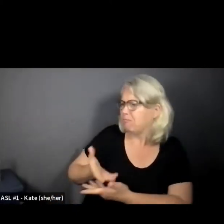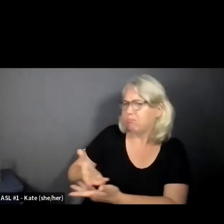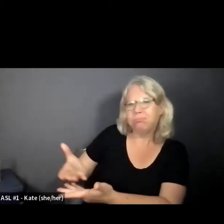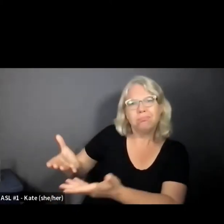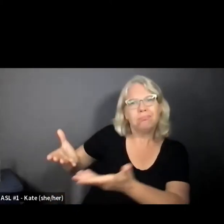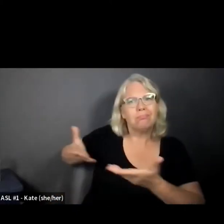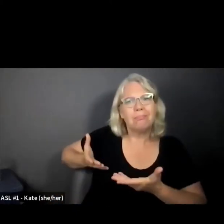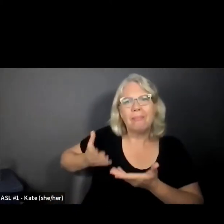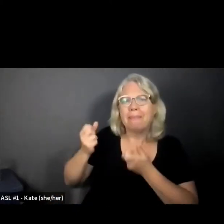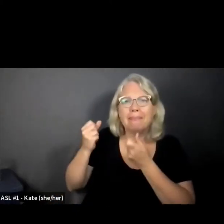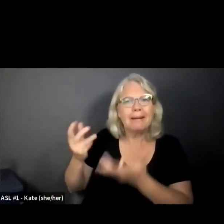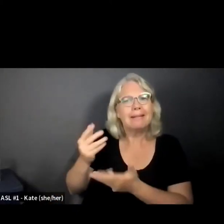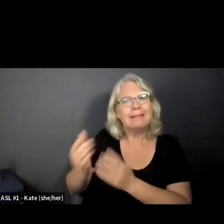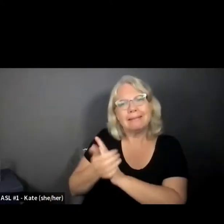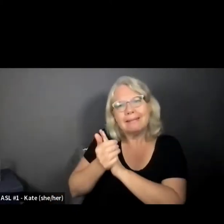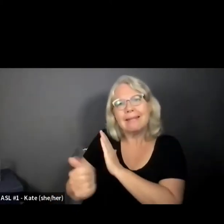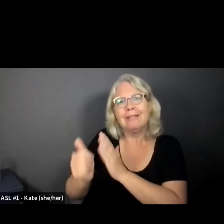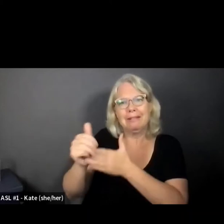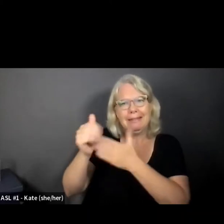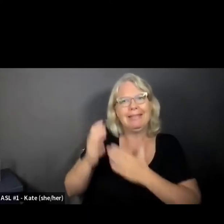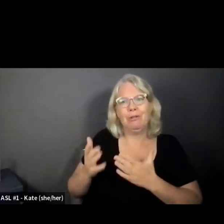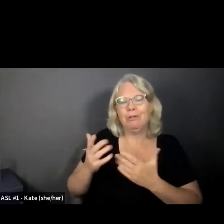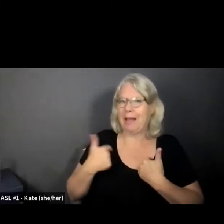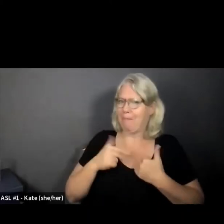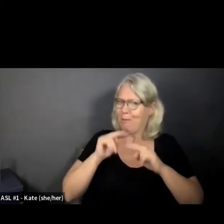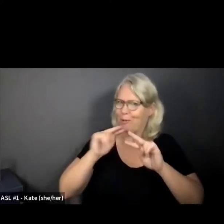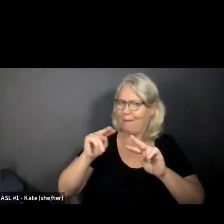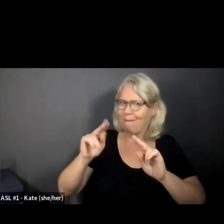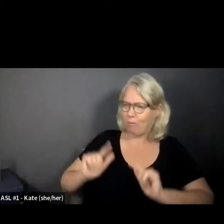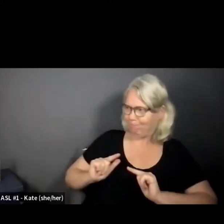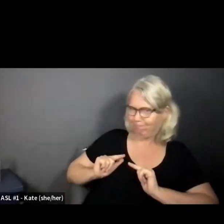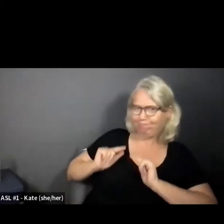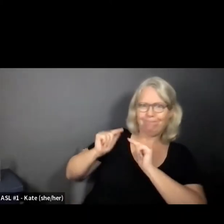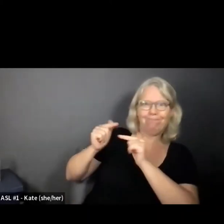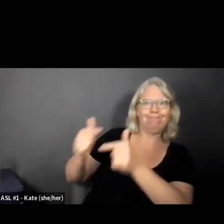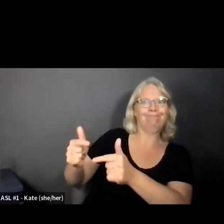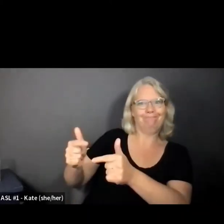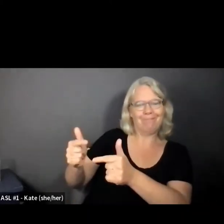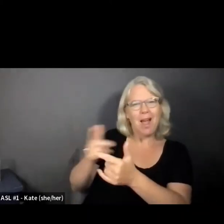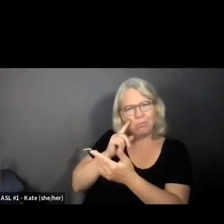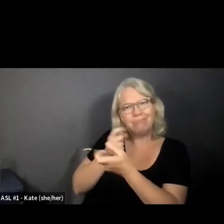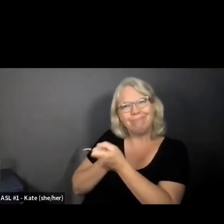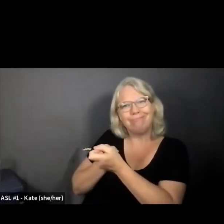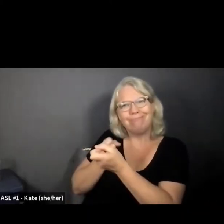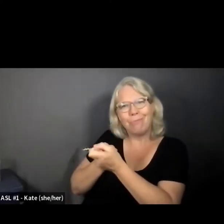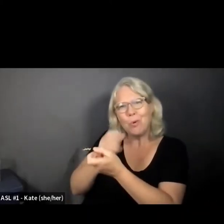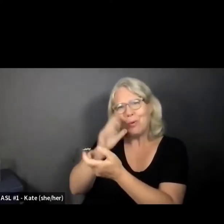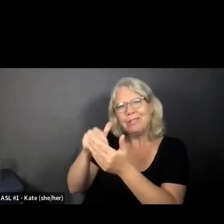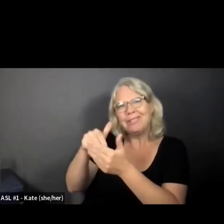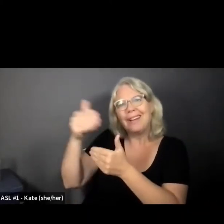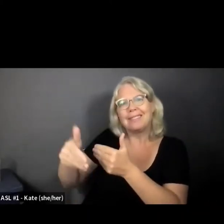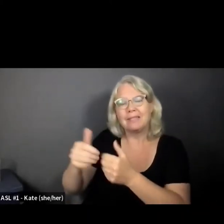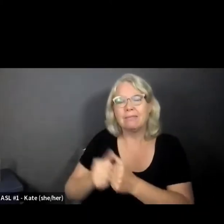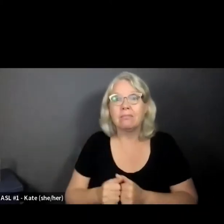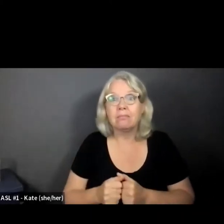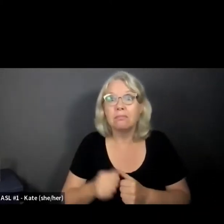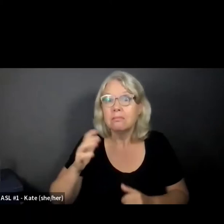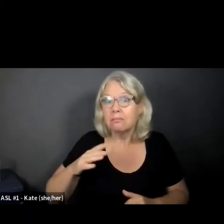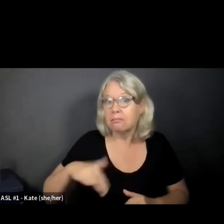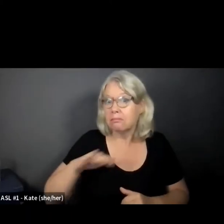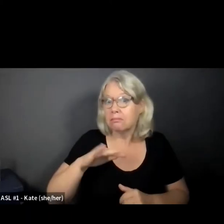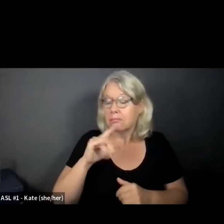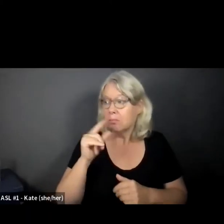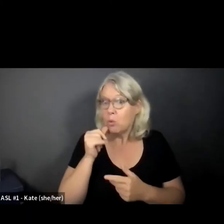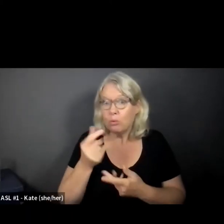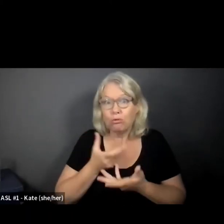I AM DEEPLY GRATIFIED BY THE CONFIDENCE AND TRUST BESTOWED UPON ME BY MY PEERS.